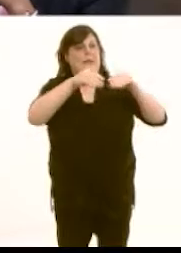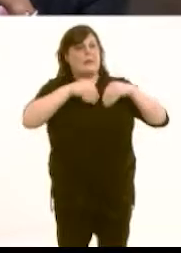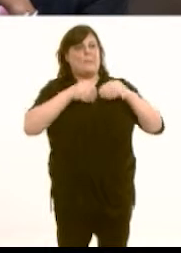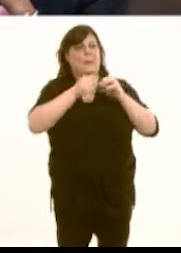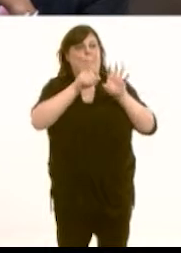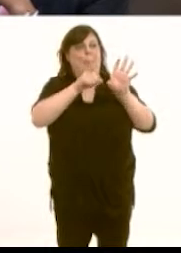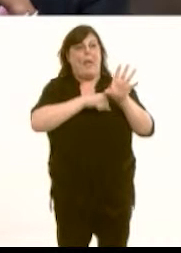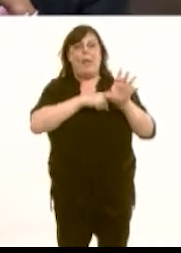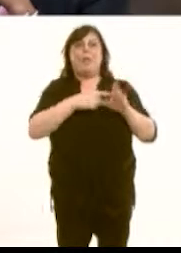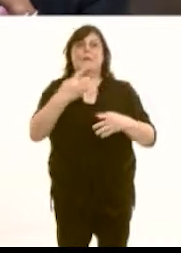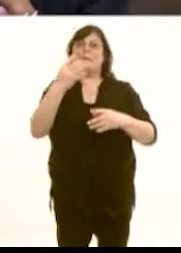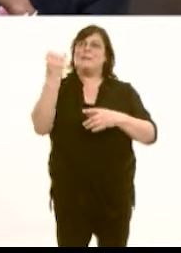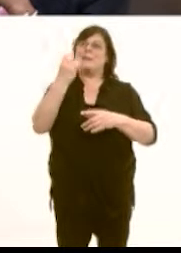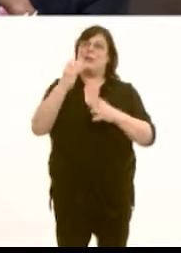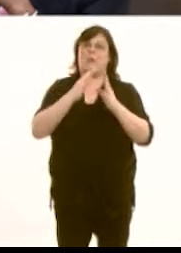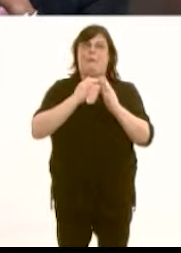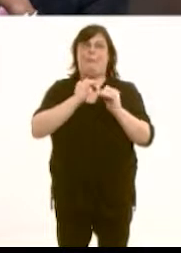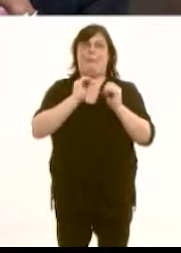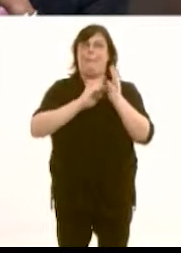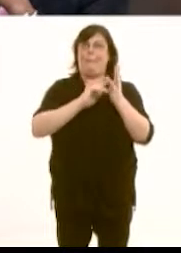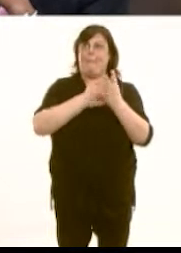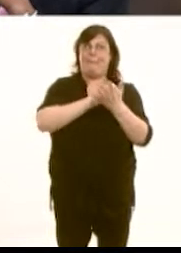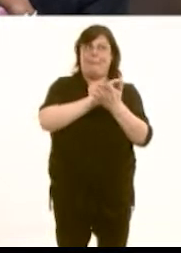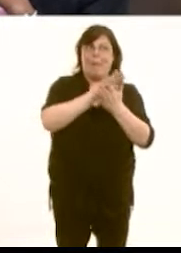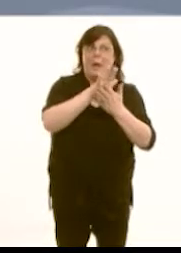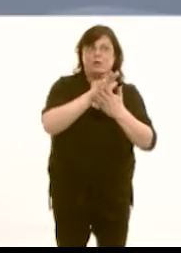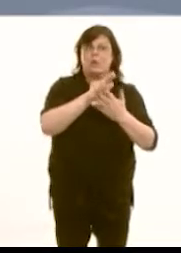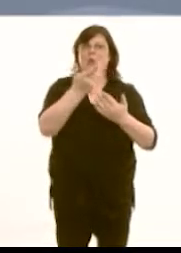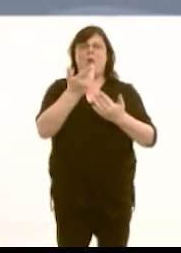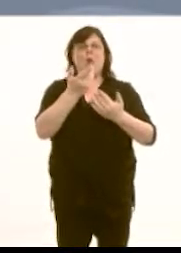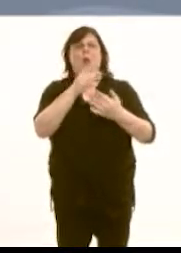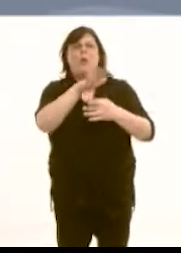The issue of the structure of local government has never come into it.